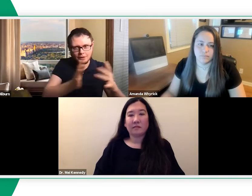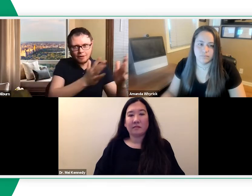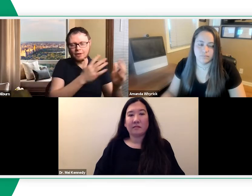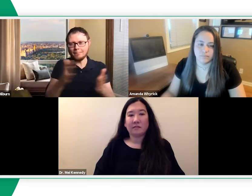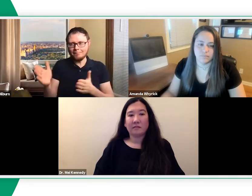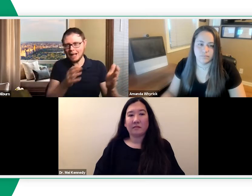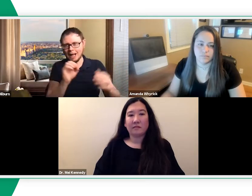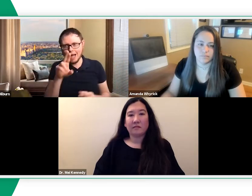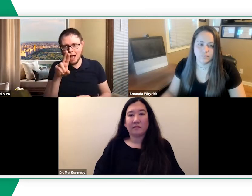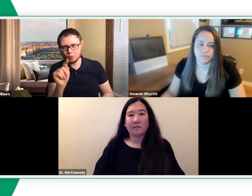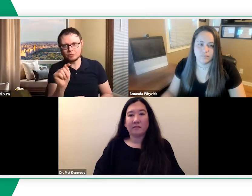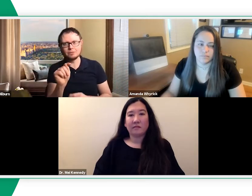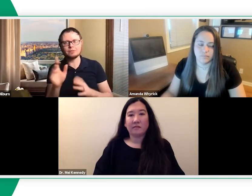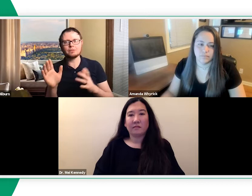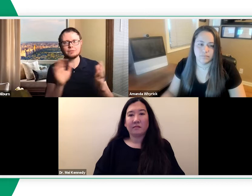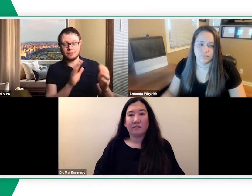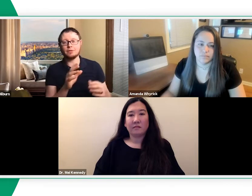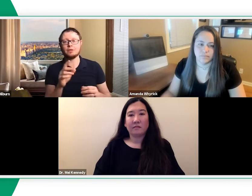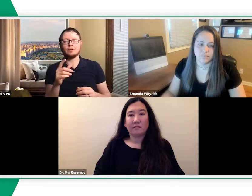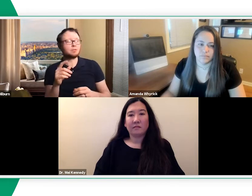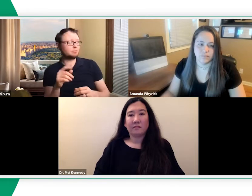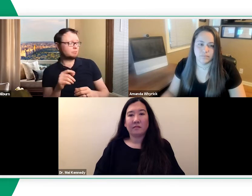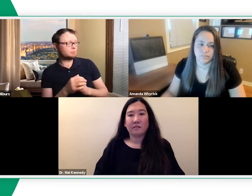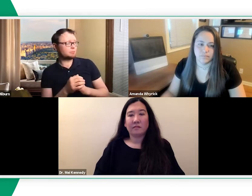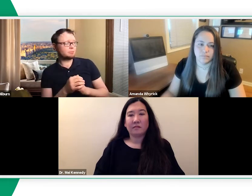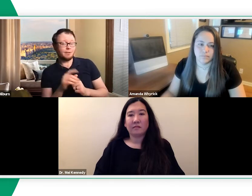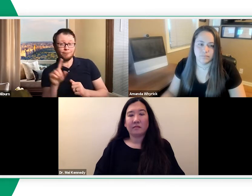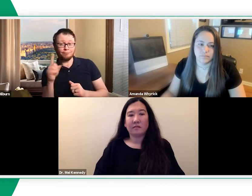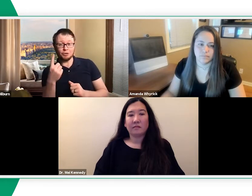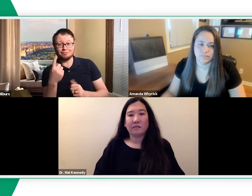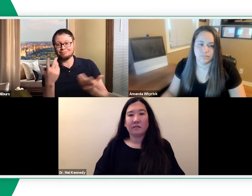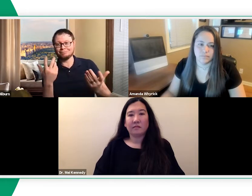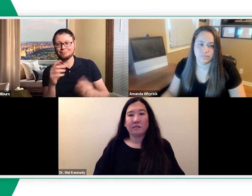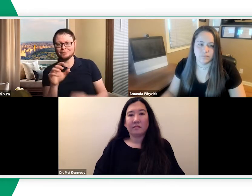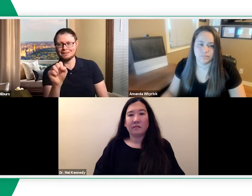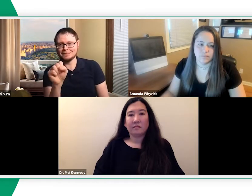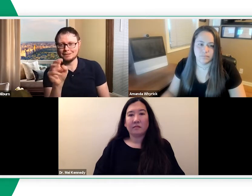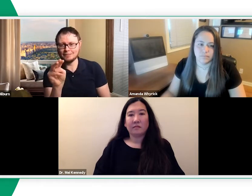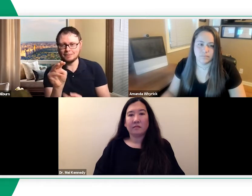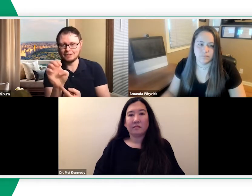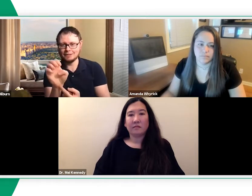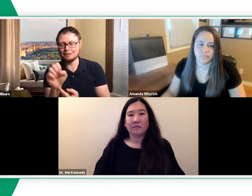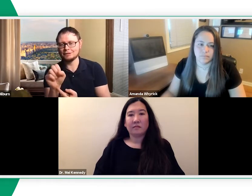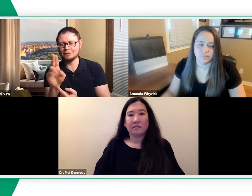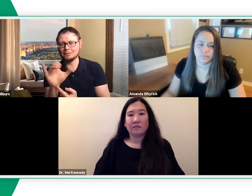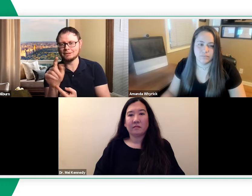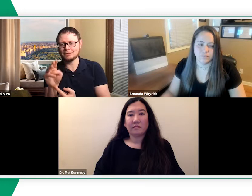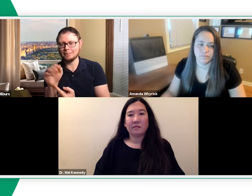the actual production, how it is that we plan it out.